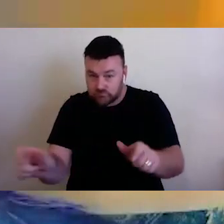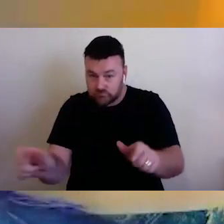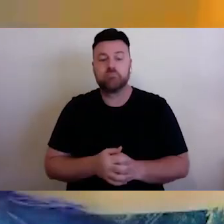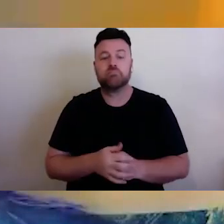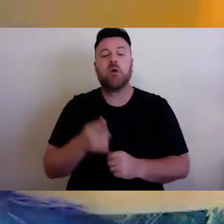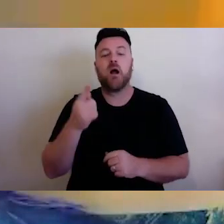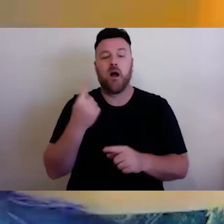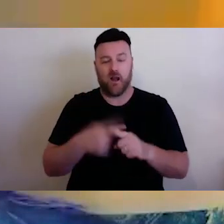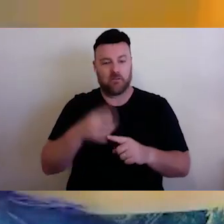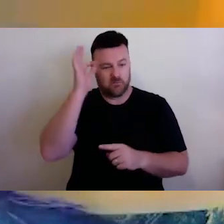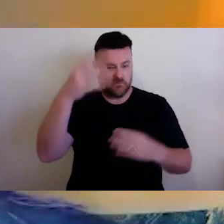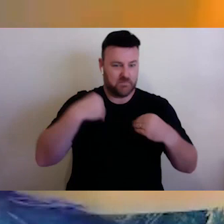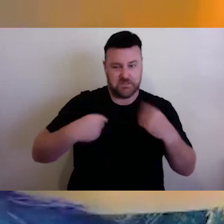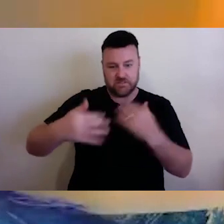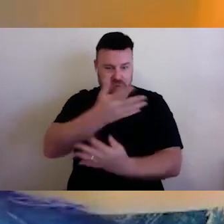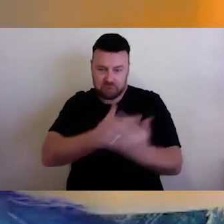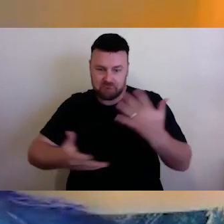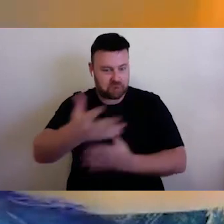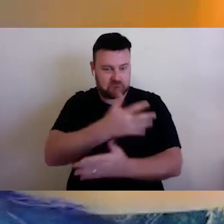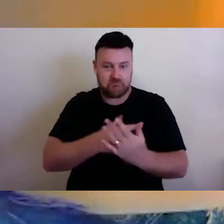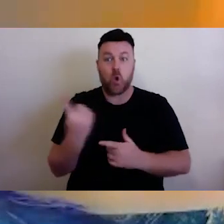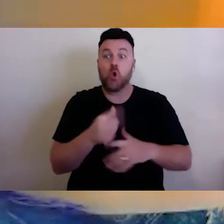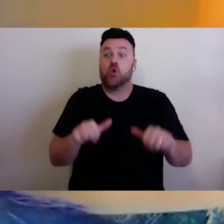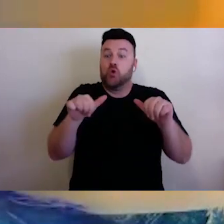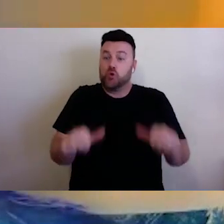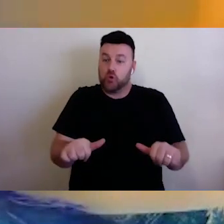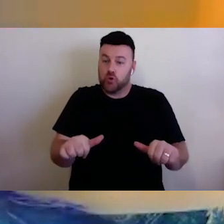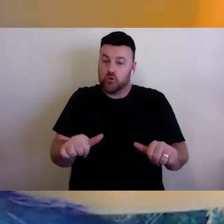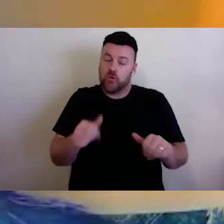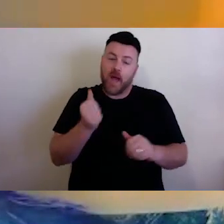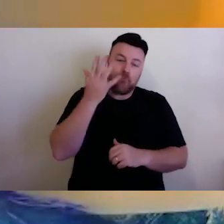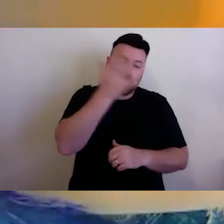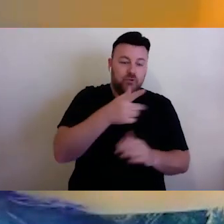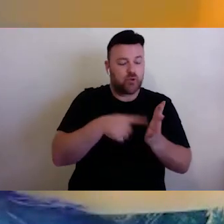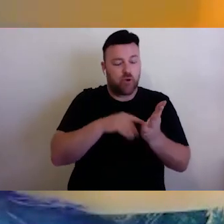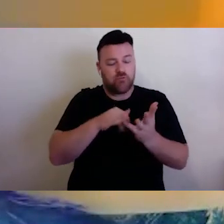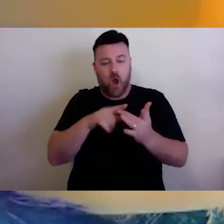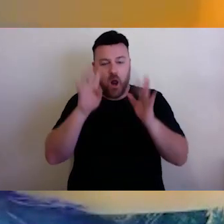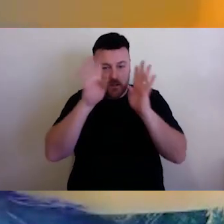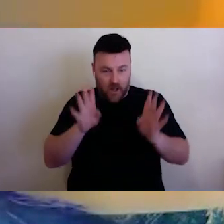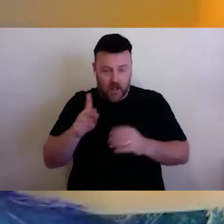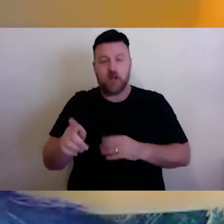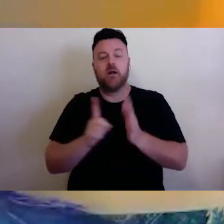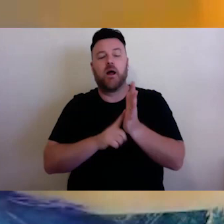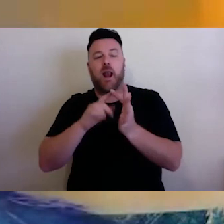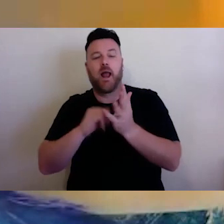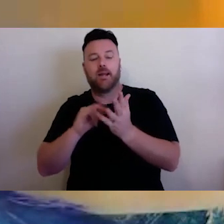wonderful Chair of the Aboriginal and Torres Strait Islander Strategy panel, Wesley Enoch, and Deputy Chair of the Australian Security